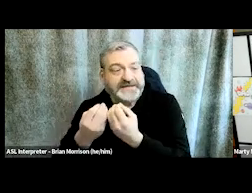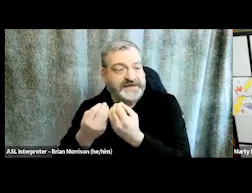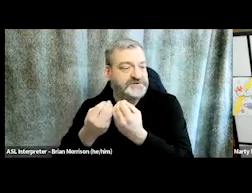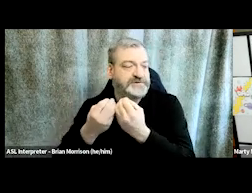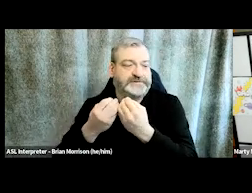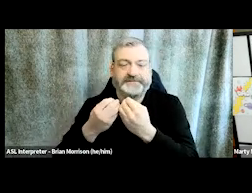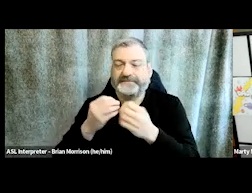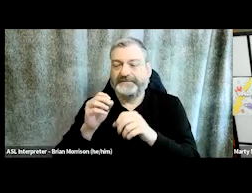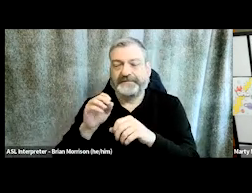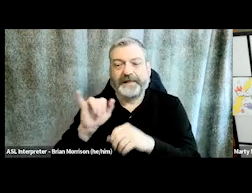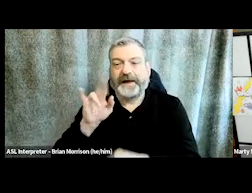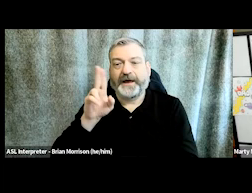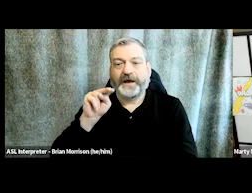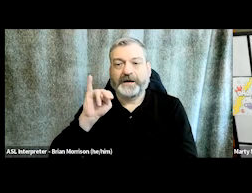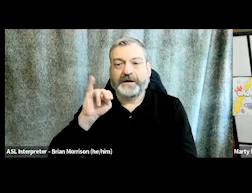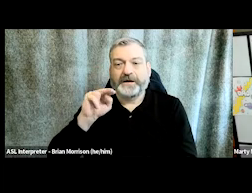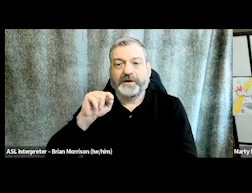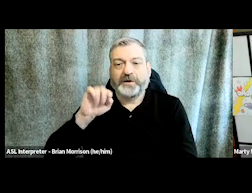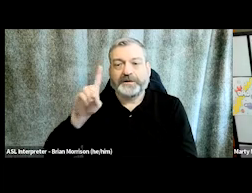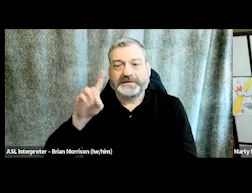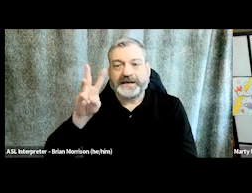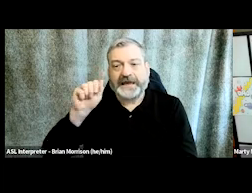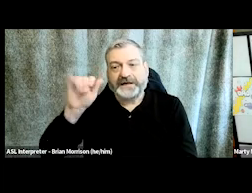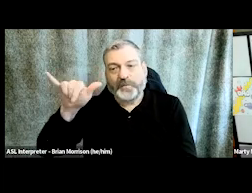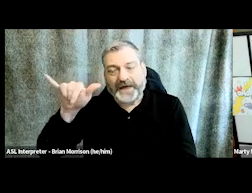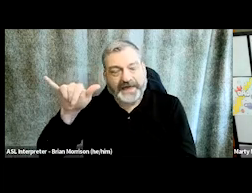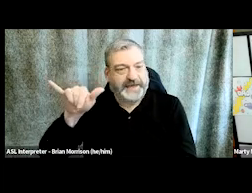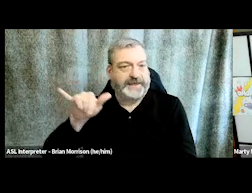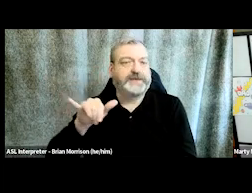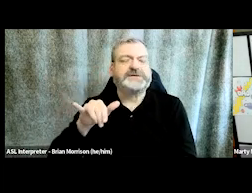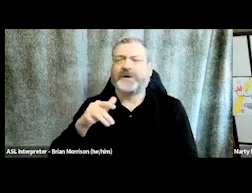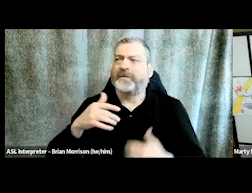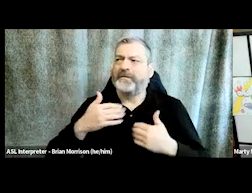of Greater Philadelphia in southern New Jersey for a long time. So I come from a world where I feel very